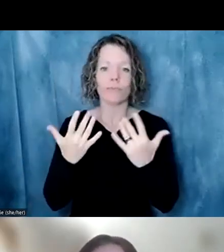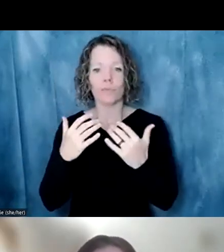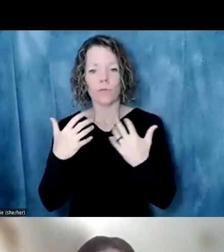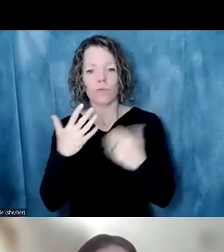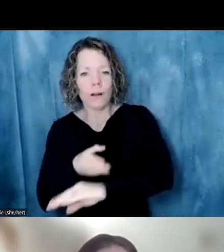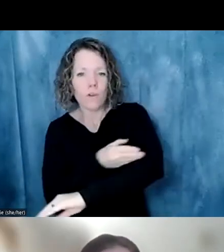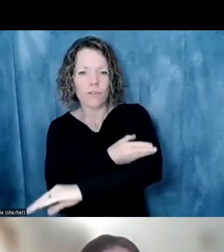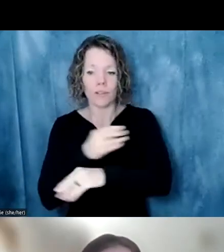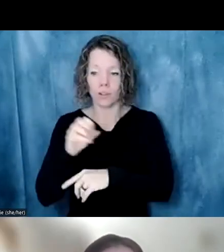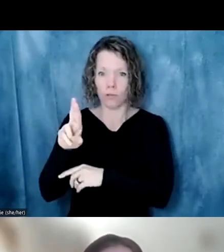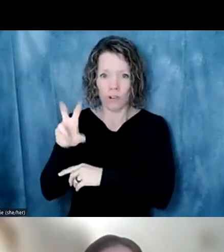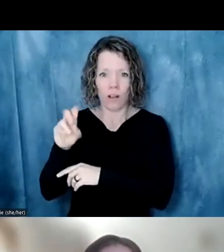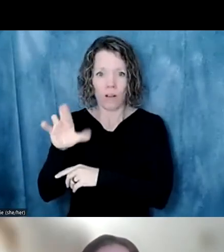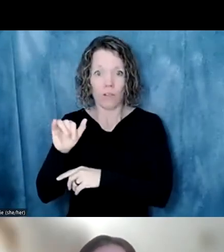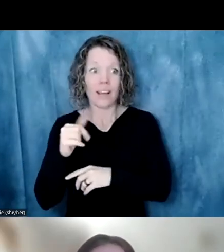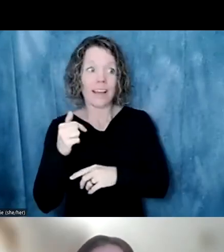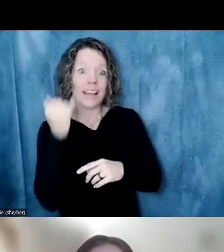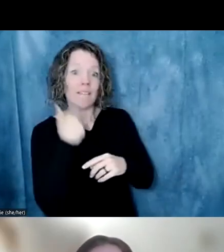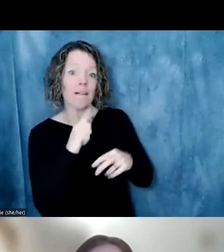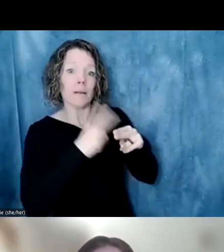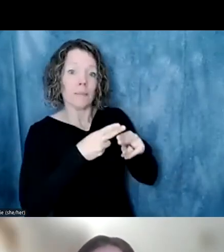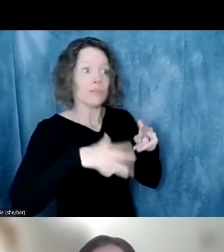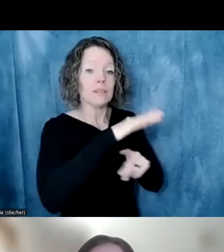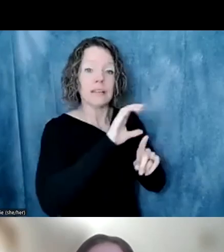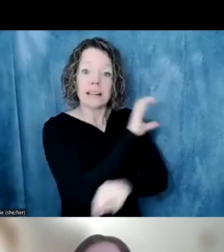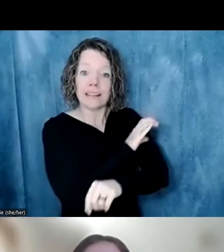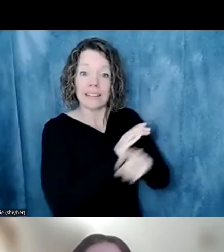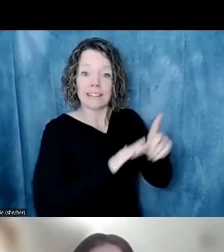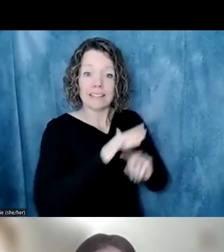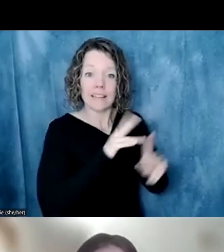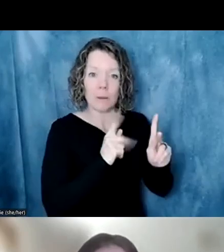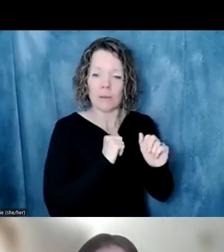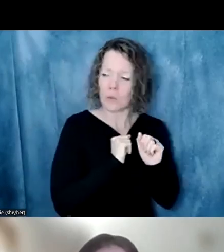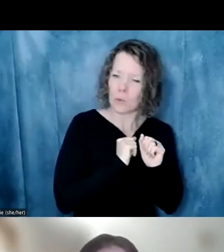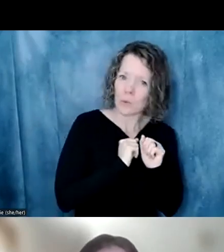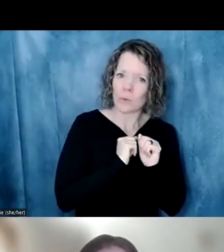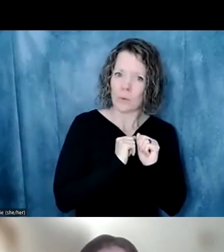of a provocative, sort of, statement to suggest that recovery from mental illness is possible,